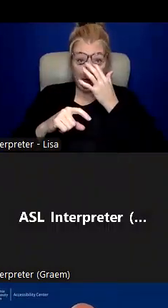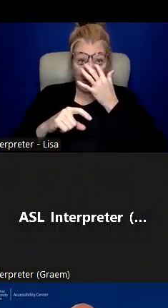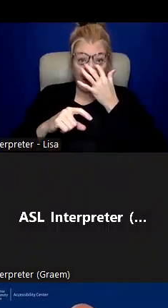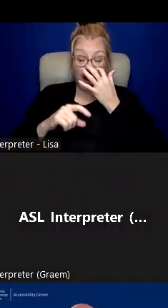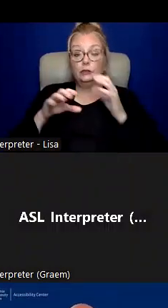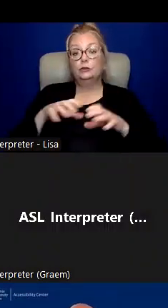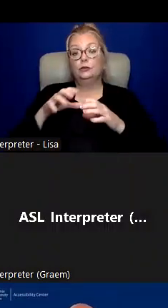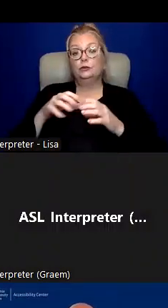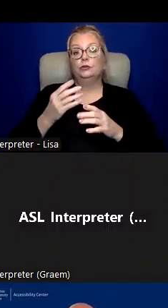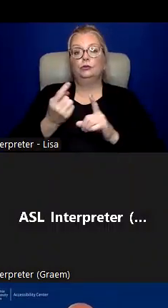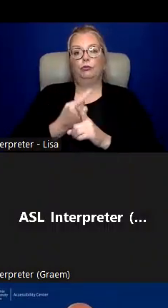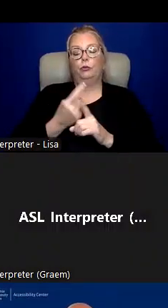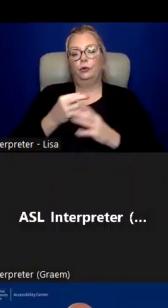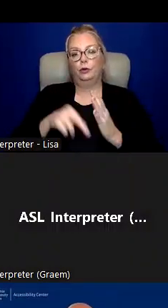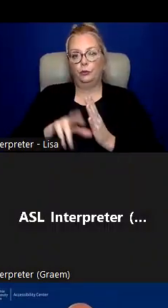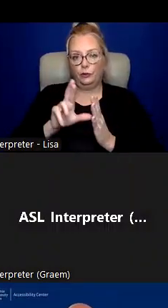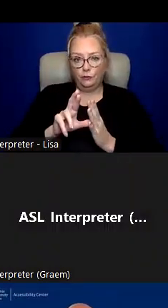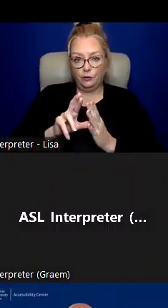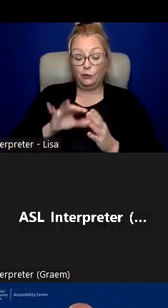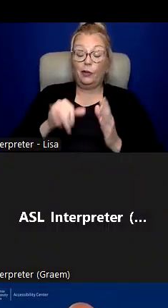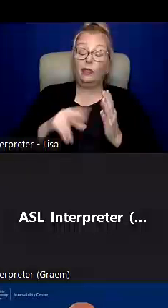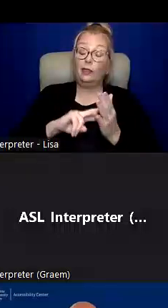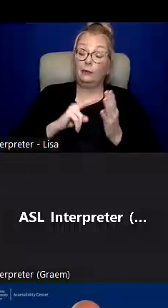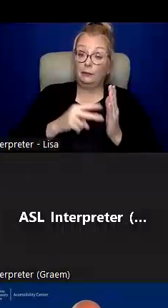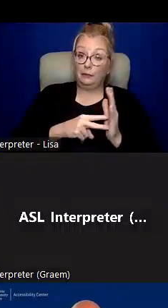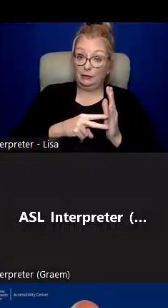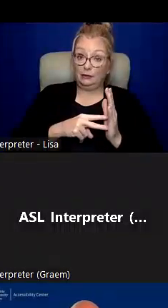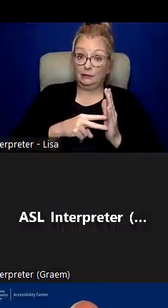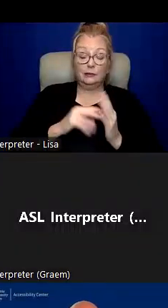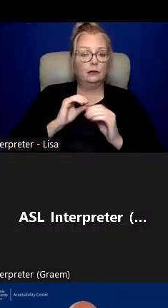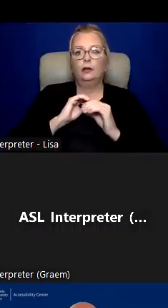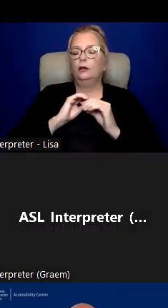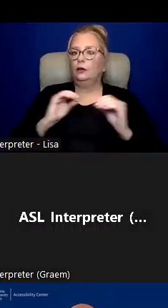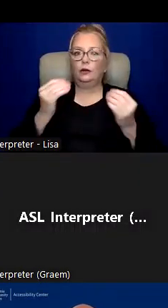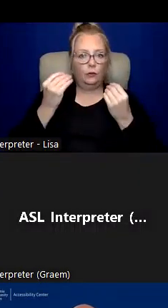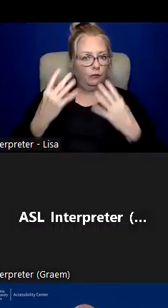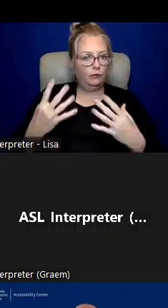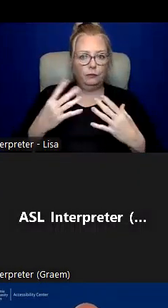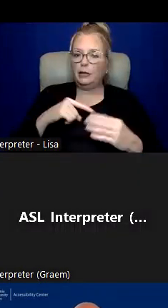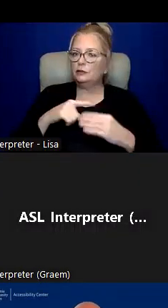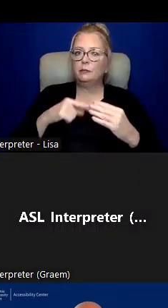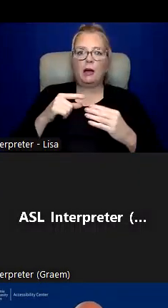So what that means is, there was no information about the accessibility levels of the product